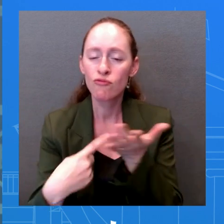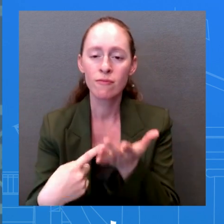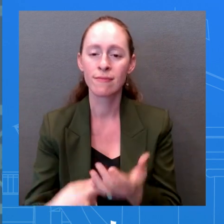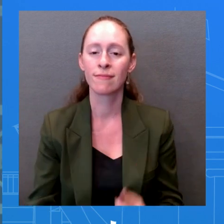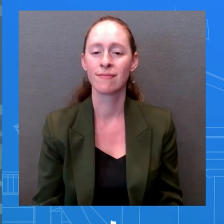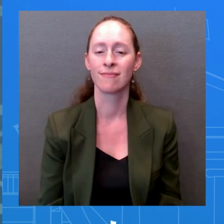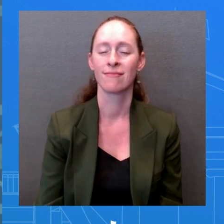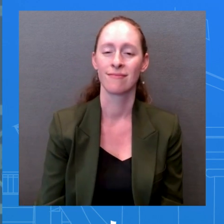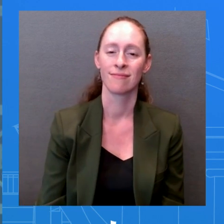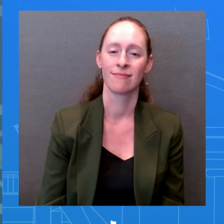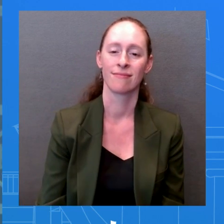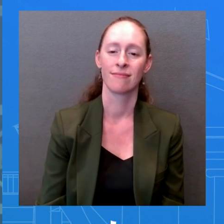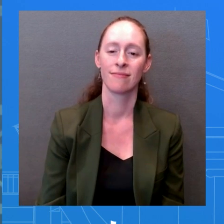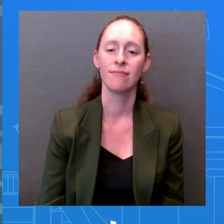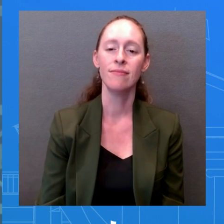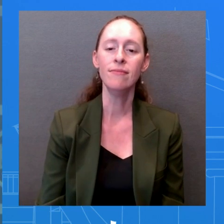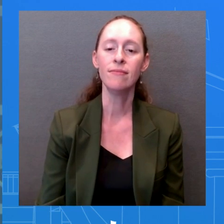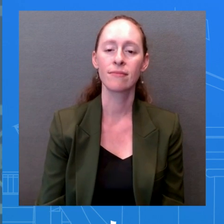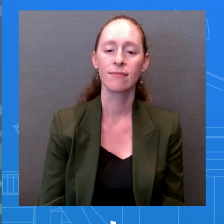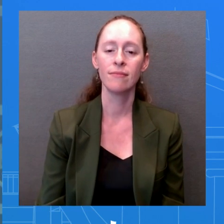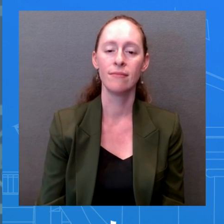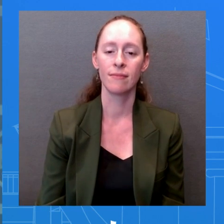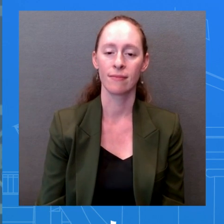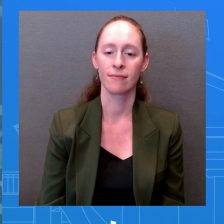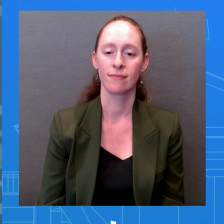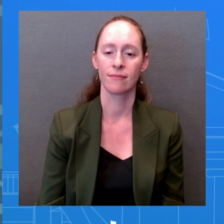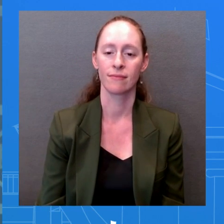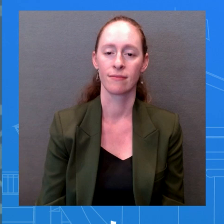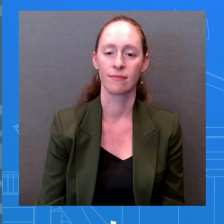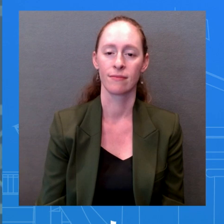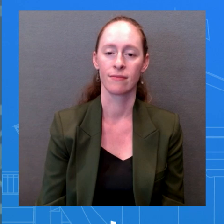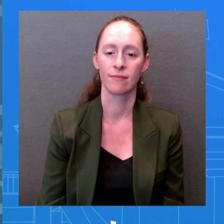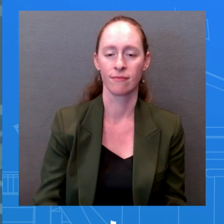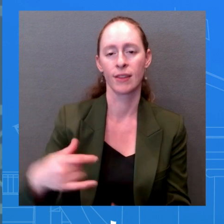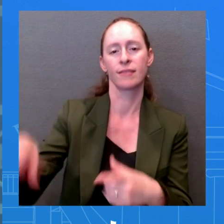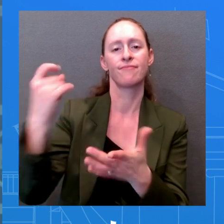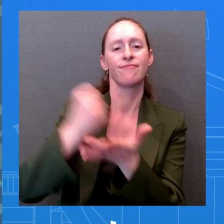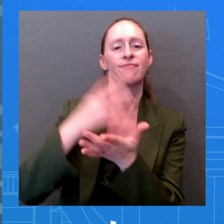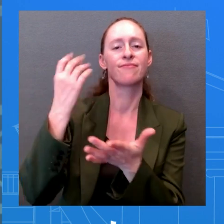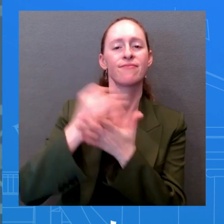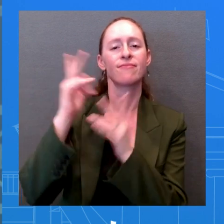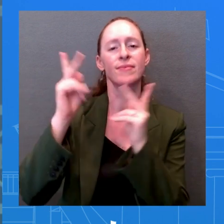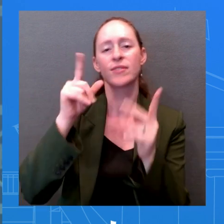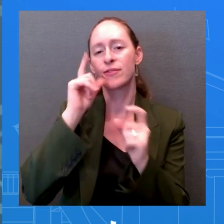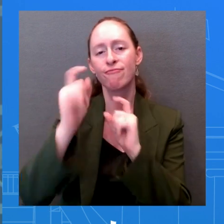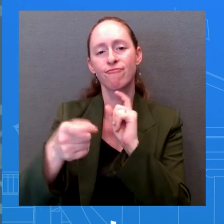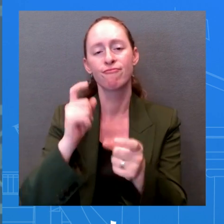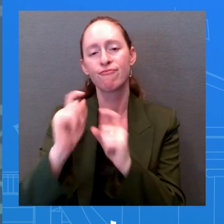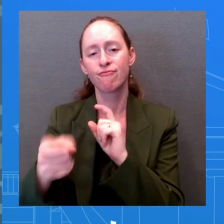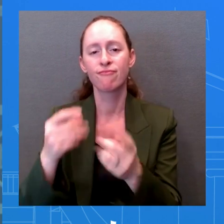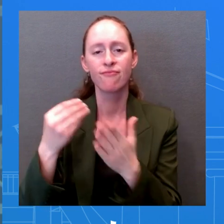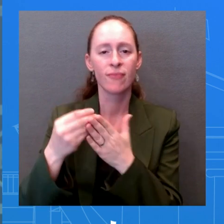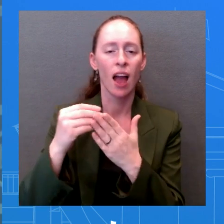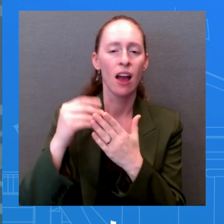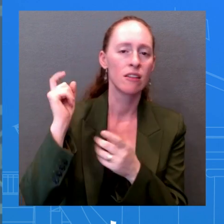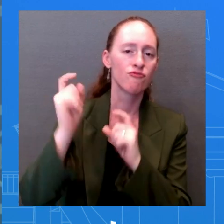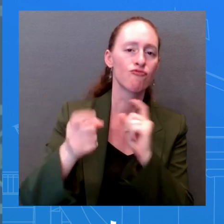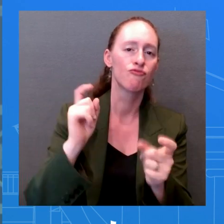is mobilizing $1 billion in new investments to increase support for programs that build bridges among Americans to --